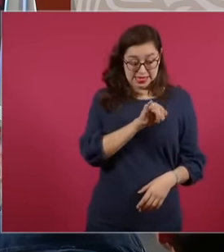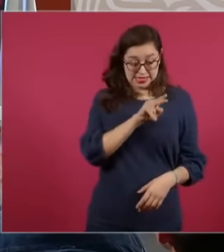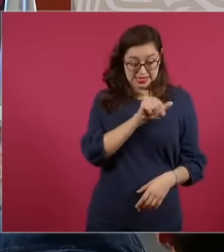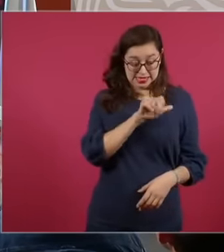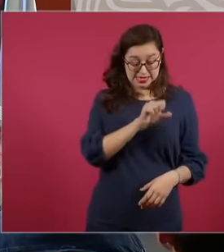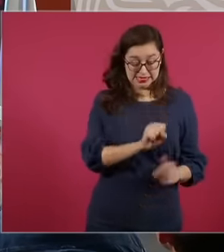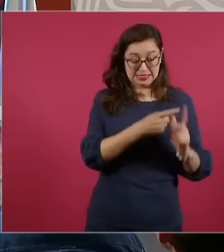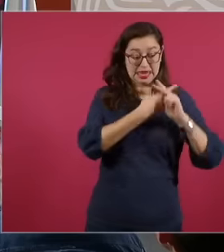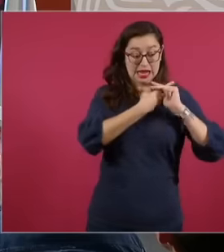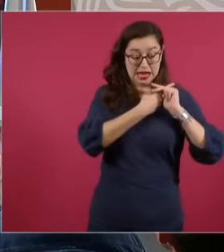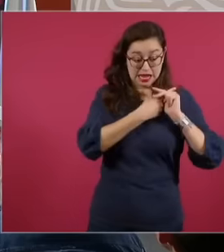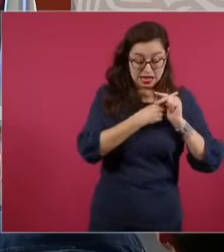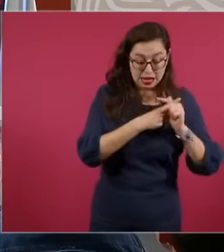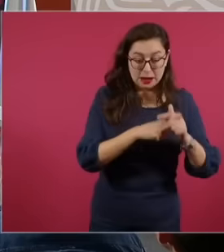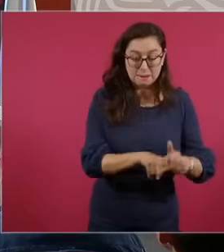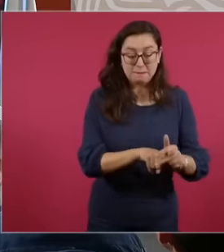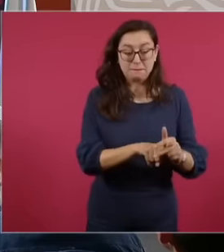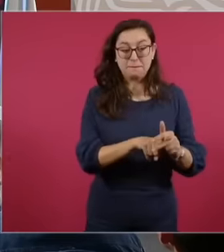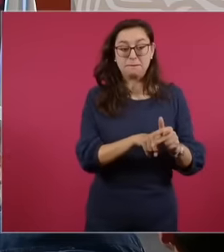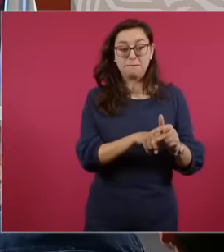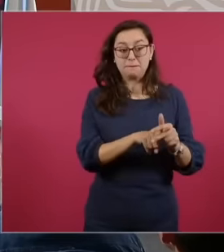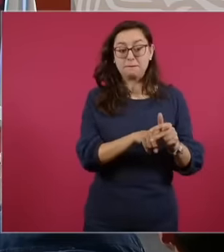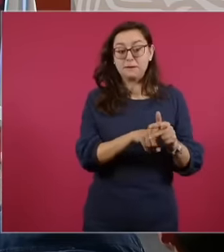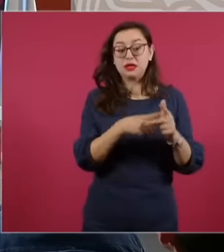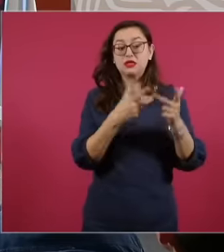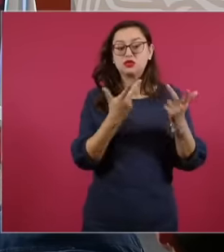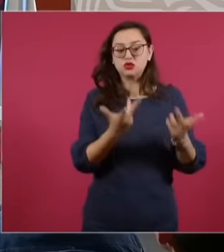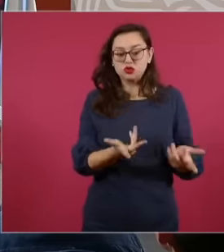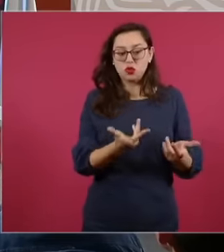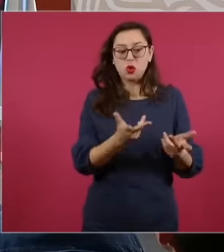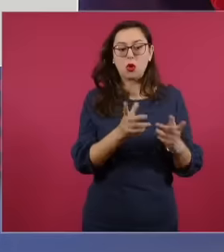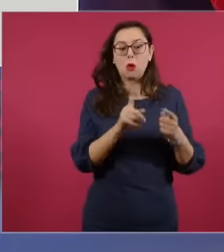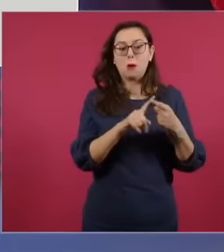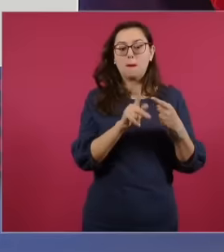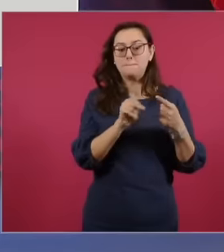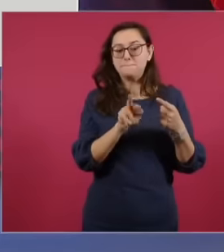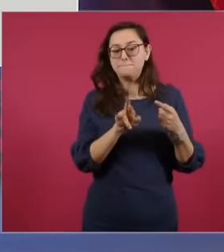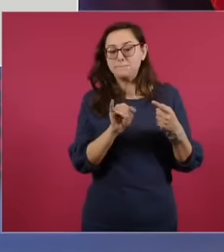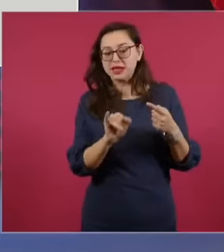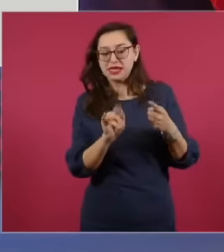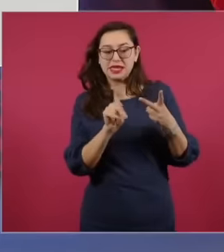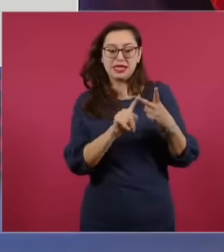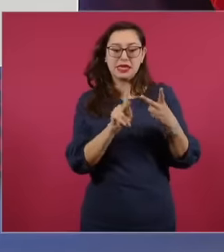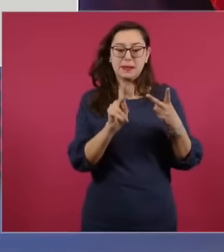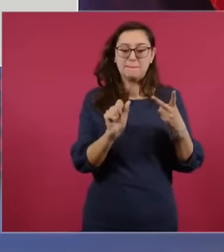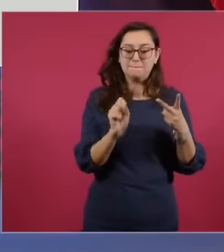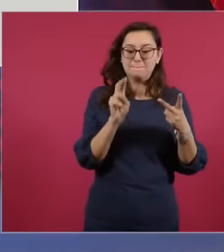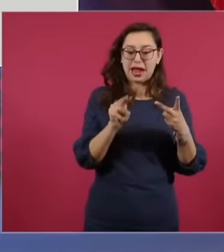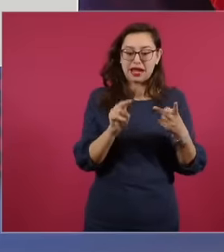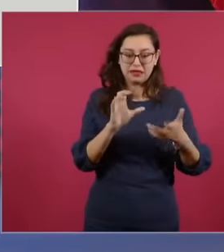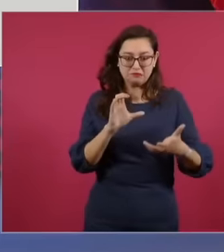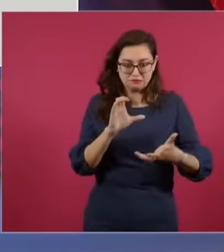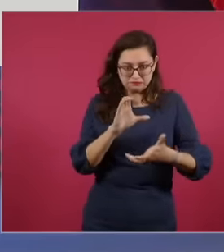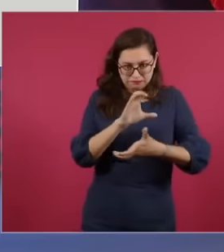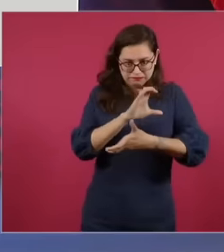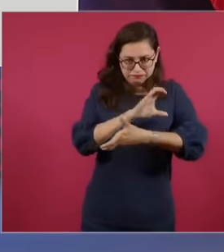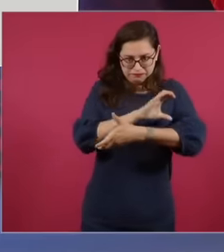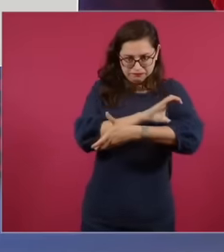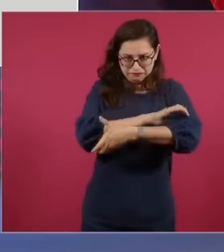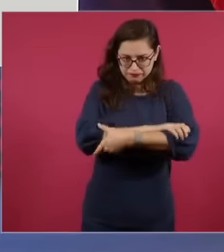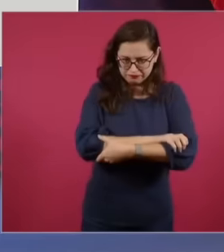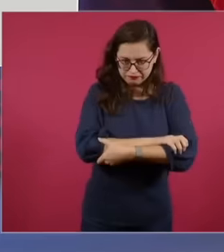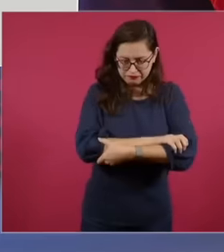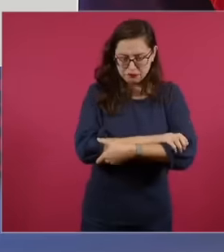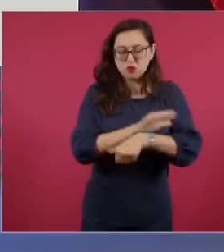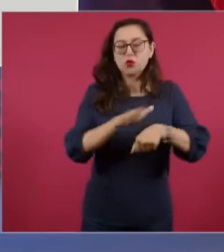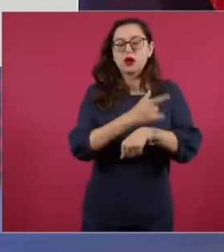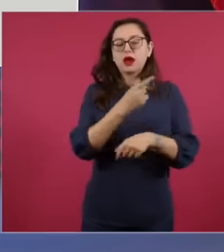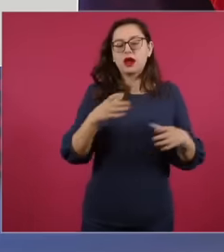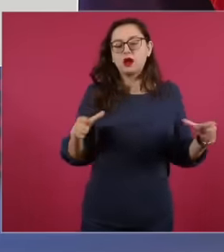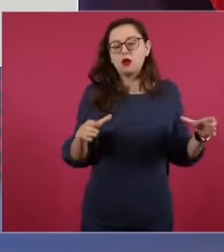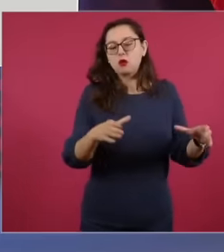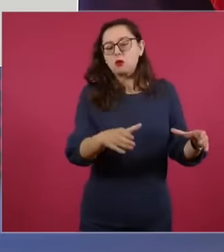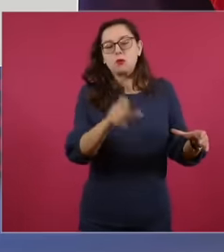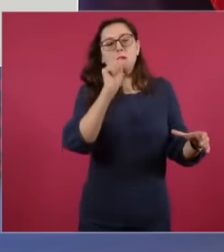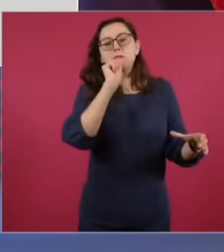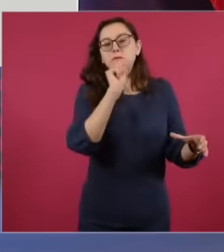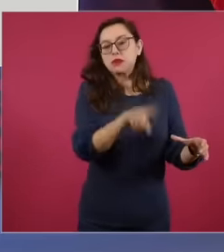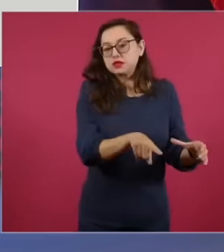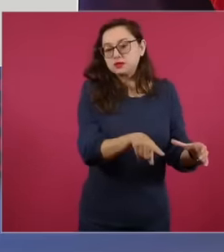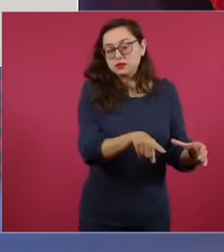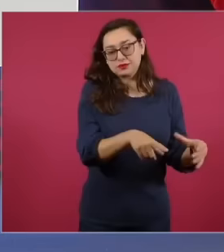in the practice, the fusion of the Pri and the pan, which essentially represent the same interests, this